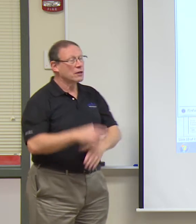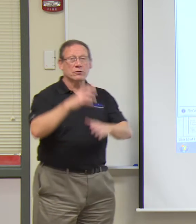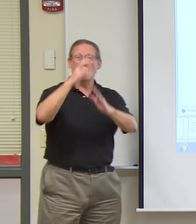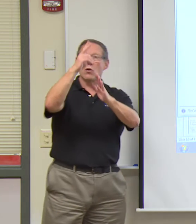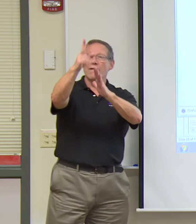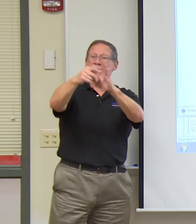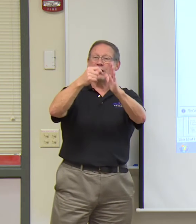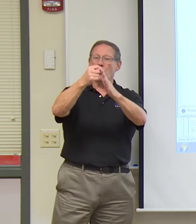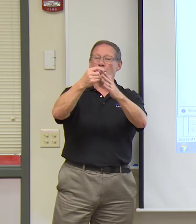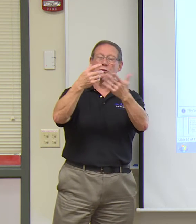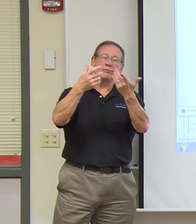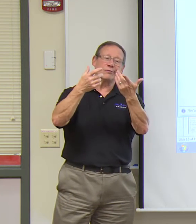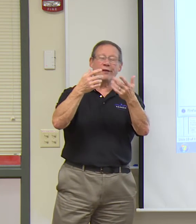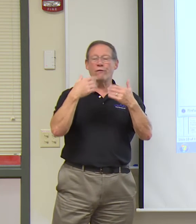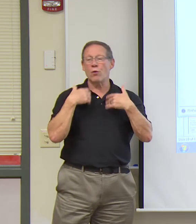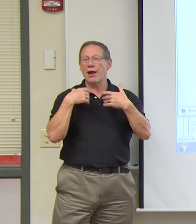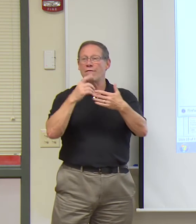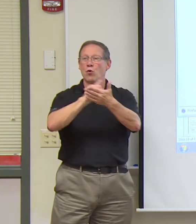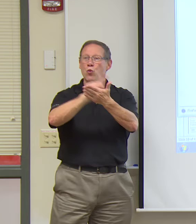you could put everything in there.